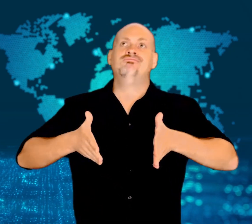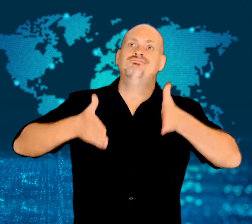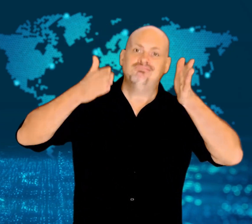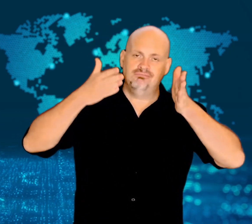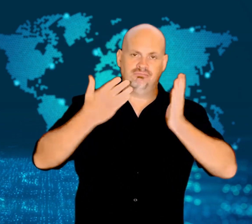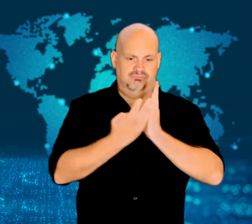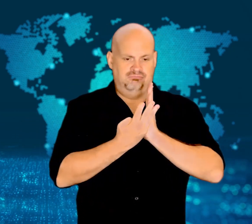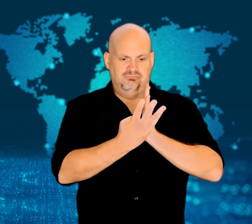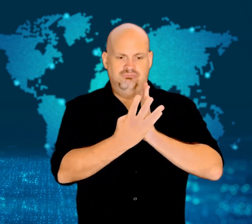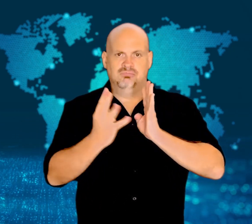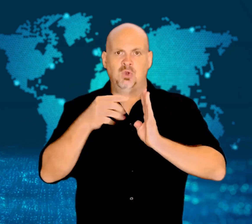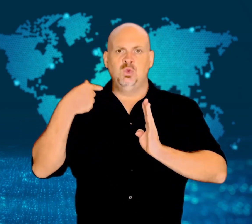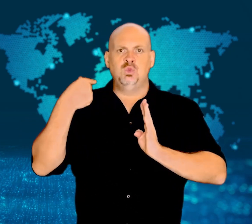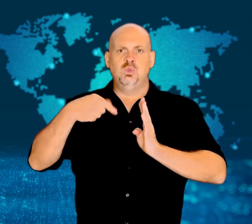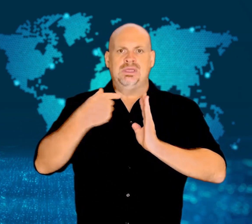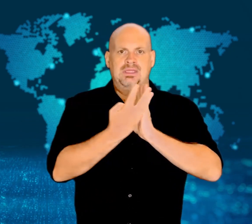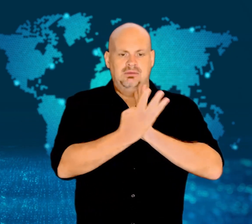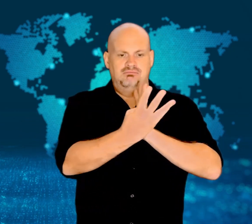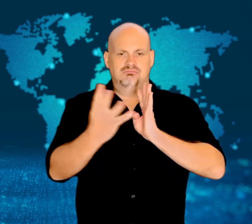warning to contain residents.